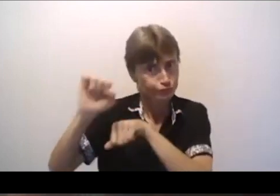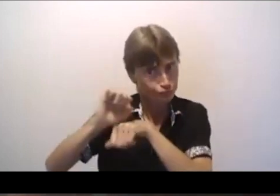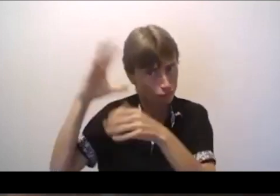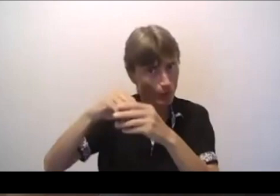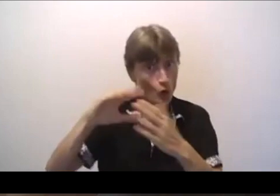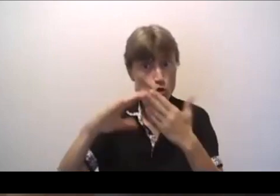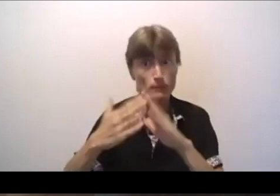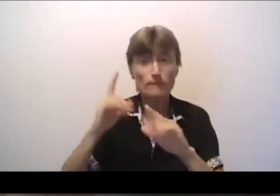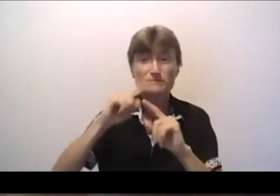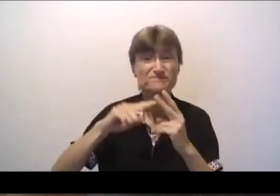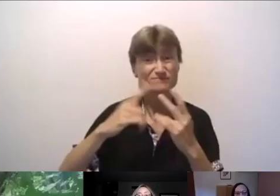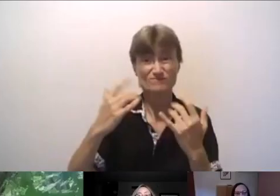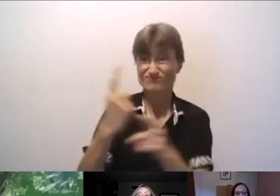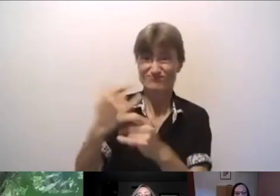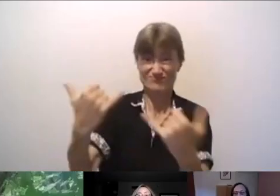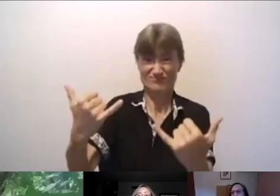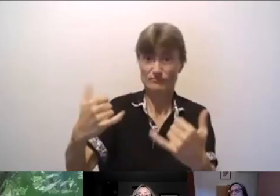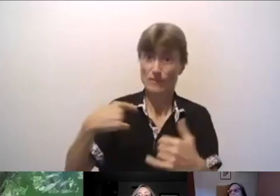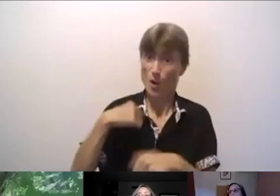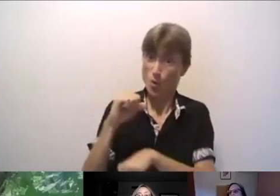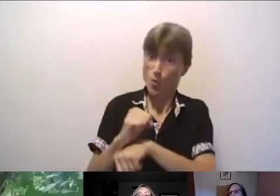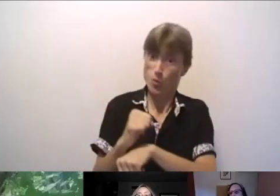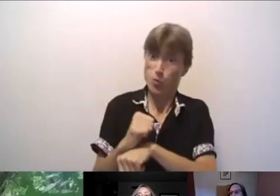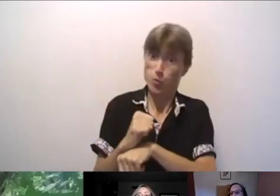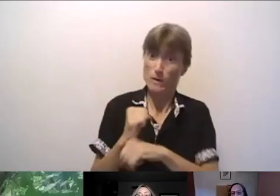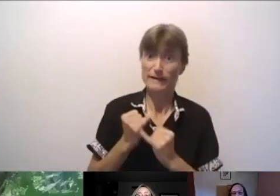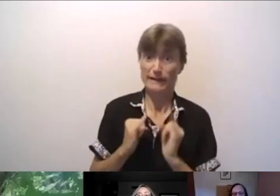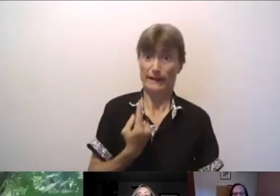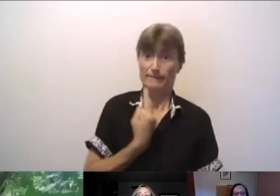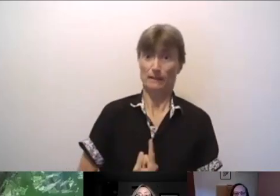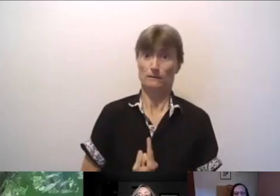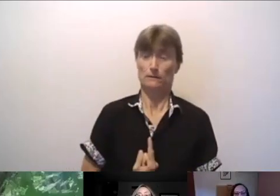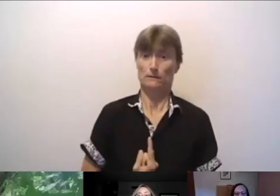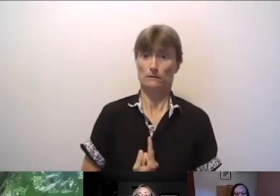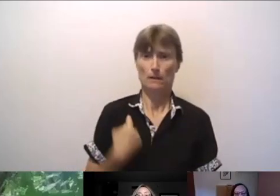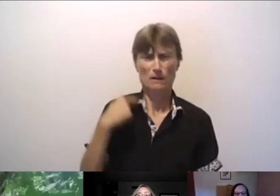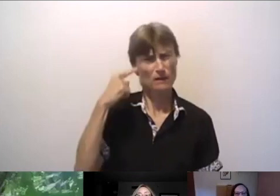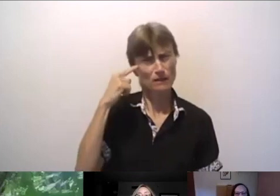we're in right now and how i'm working independently uh it makes me think about serb and how much that has meant to me